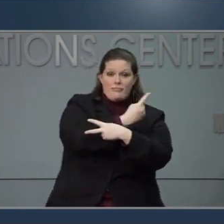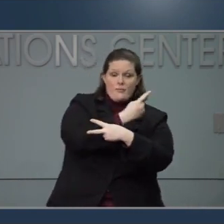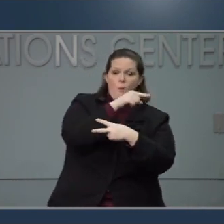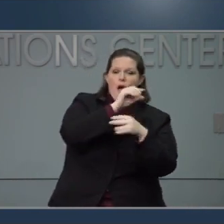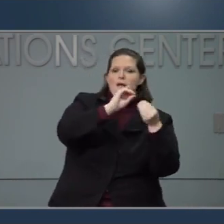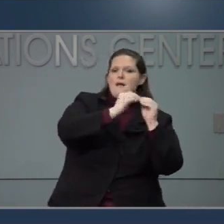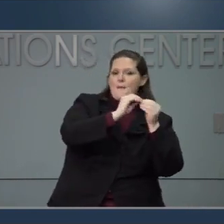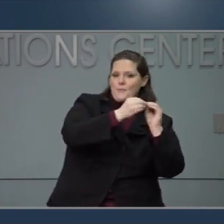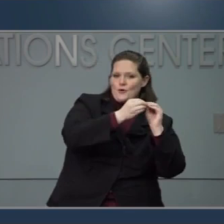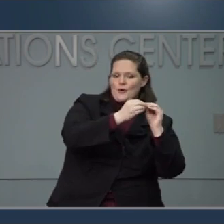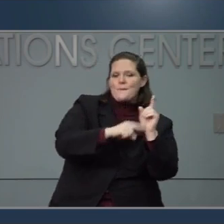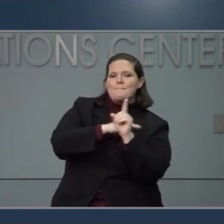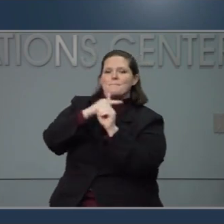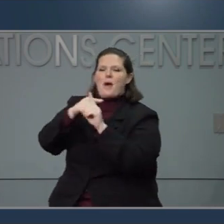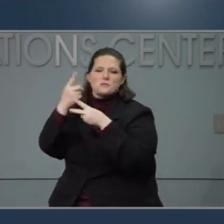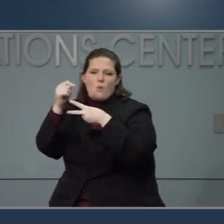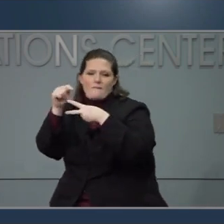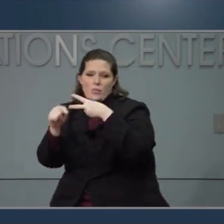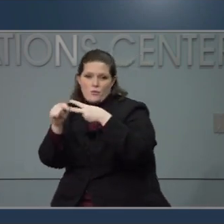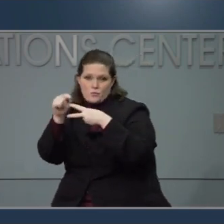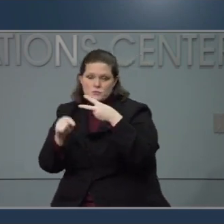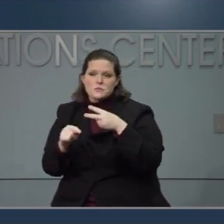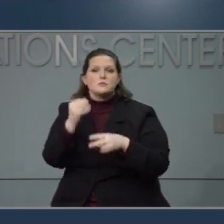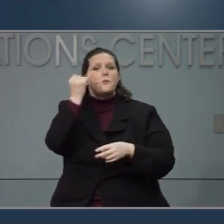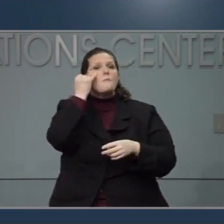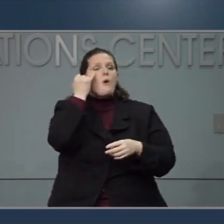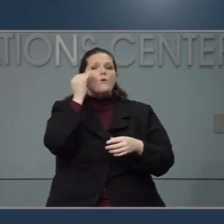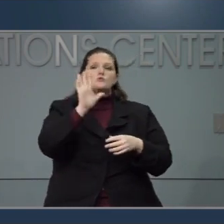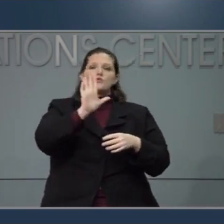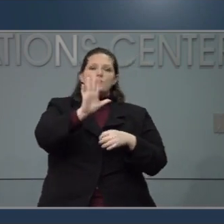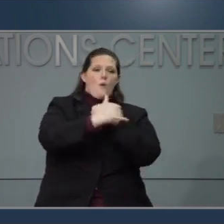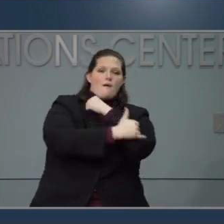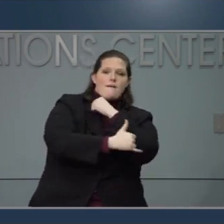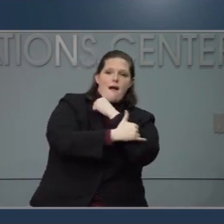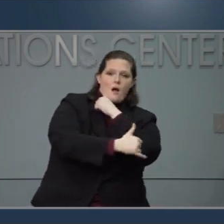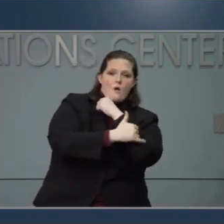EITH -- AN HOSPITAL IMPACT.